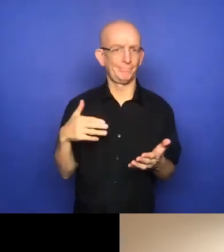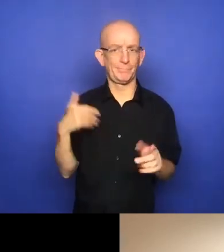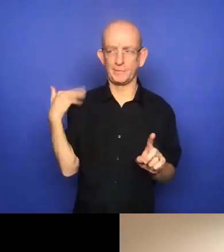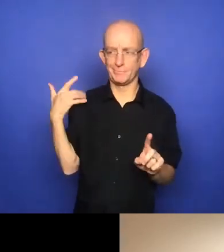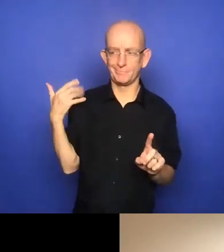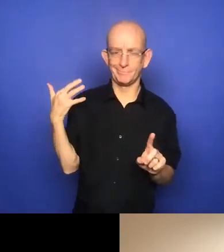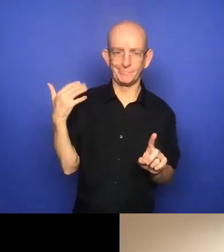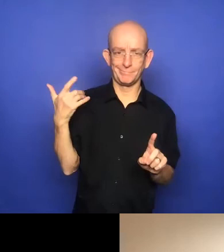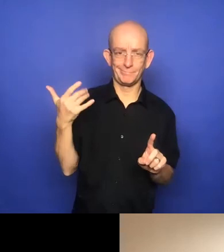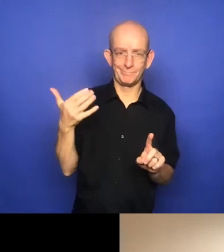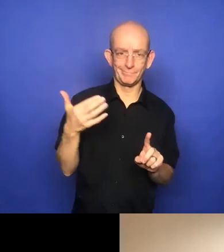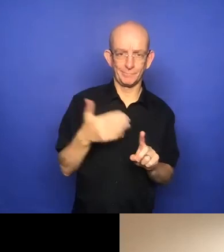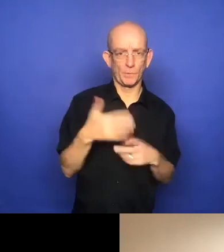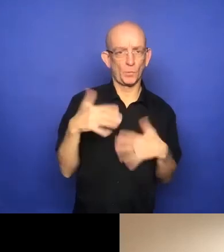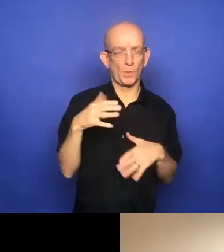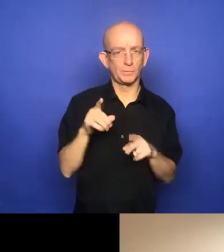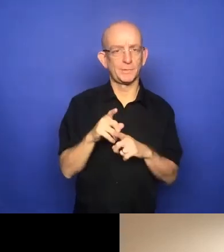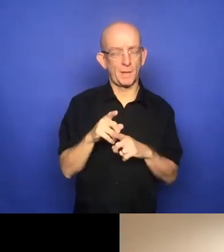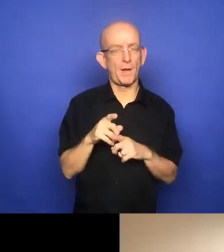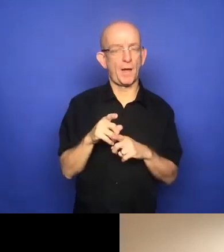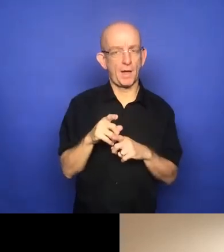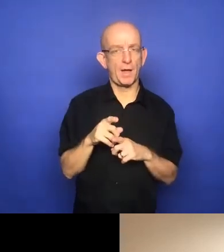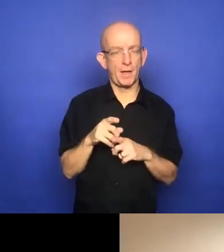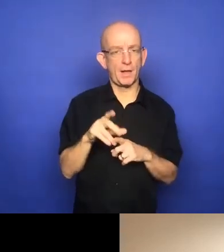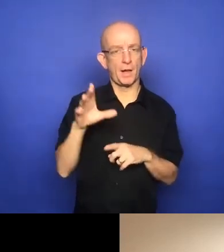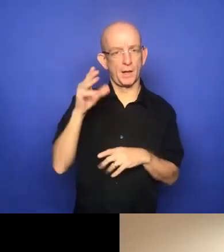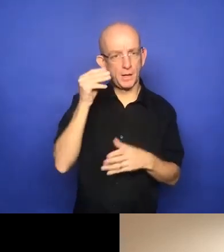process. This is one example of how OPDs can